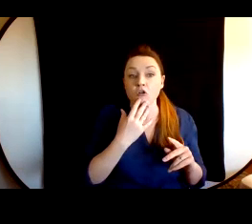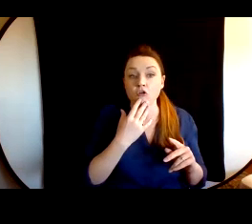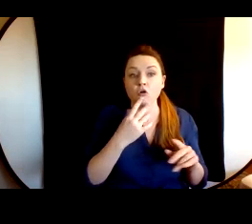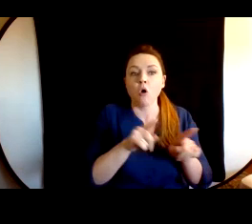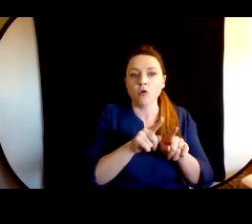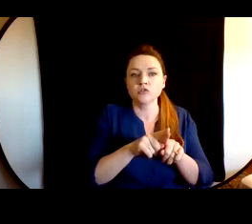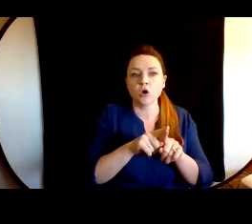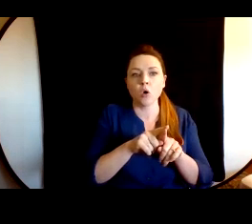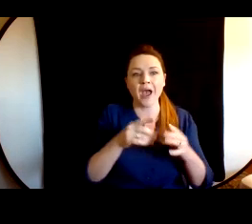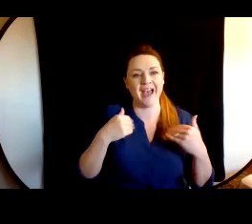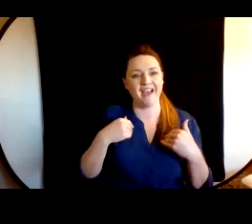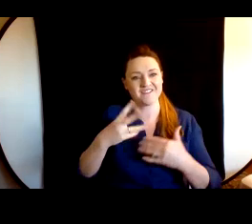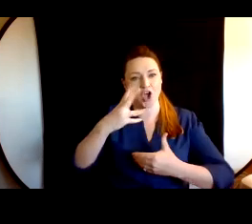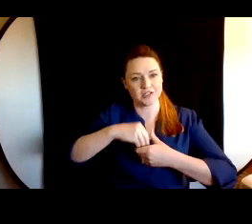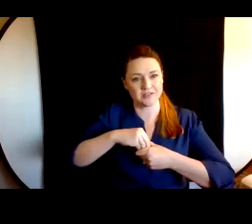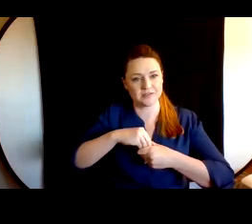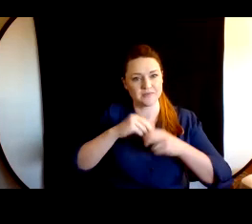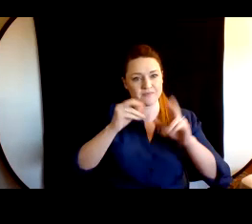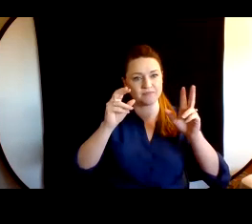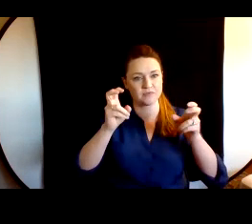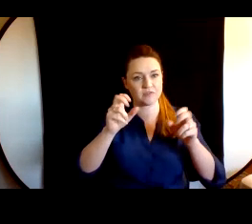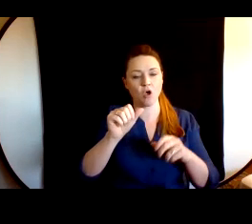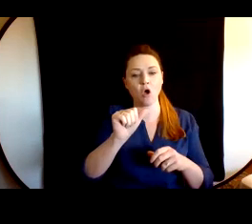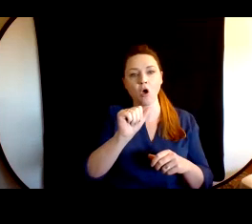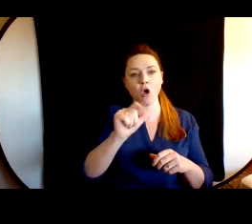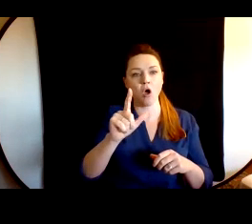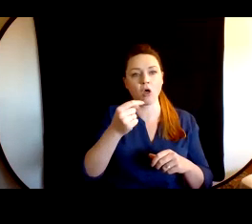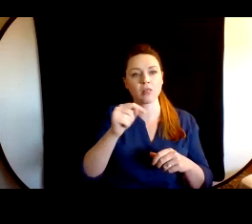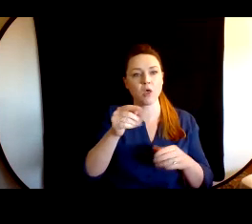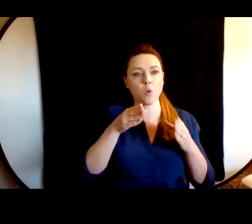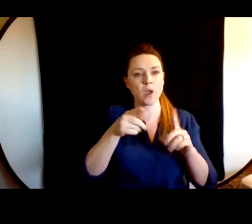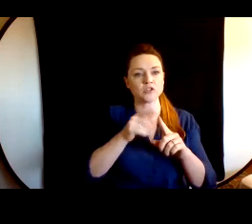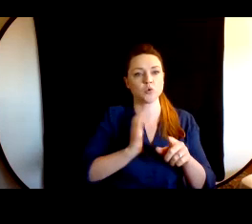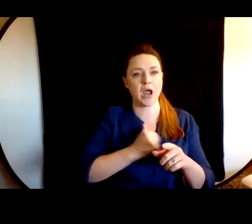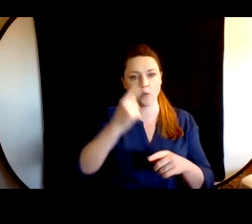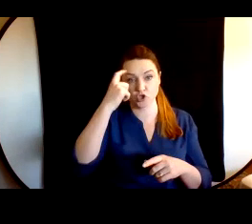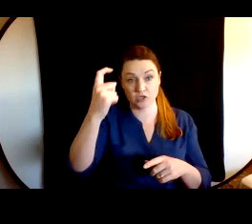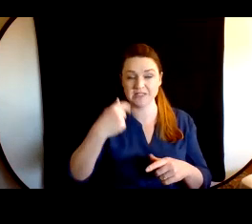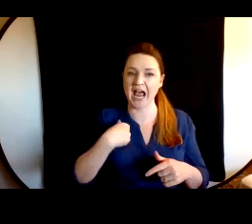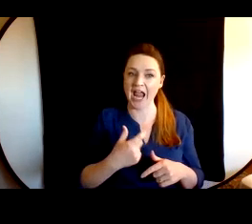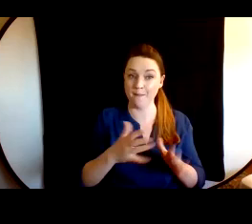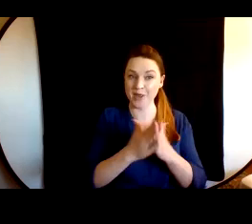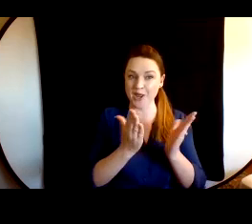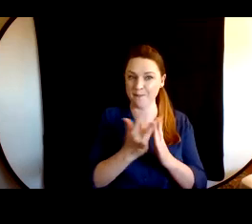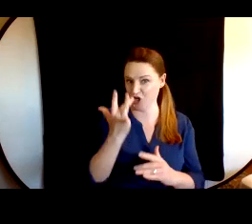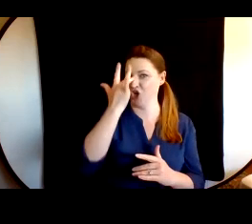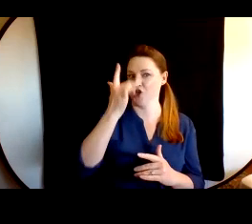So again, that's the book, "All the Weight of Our Dreams: On Living Racialized Autism." I am a book nerd. So I'm gonna be peppering our conversation